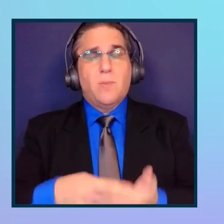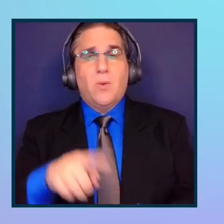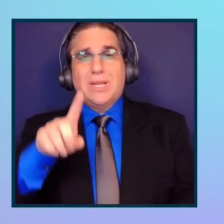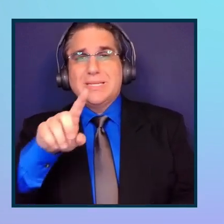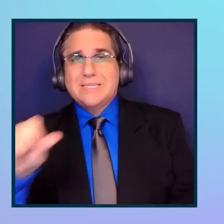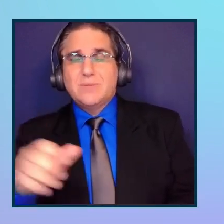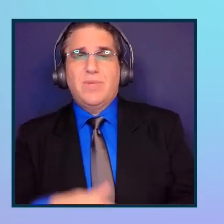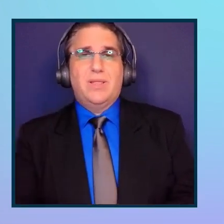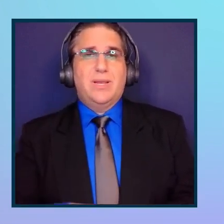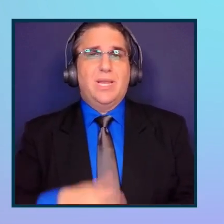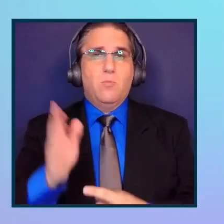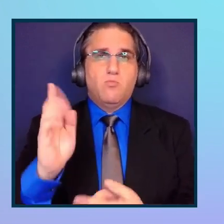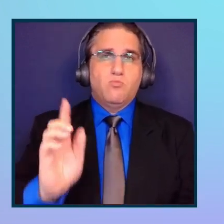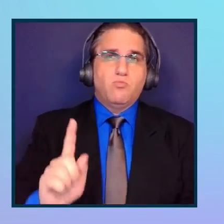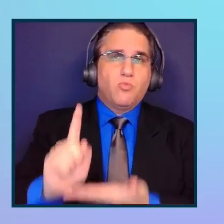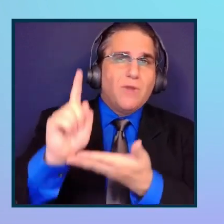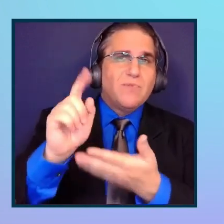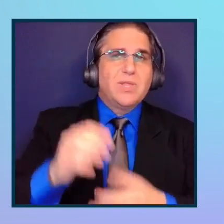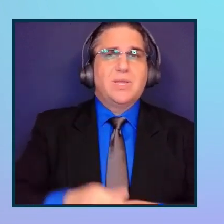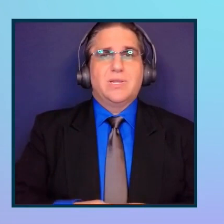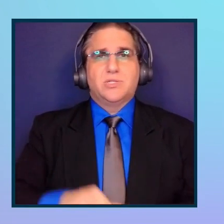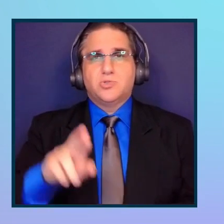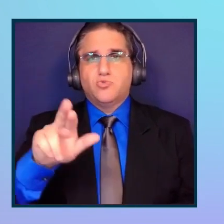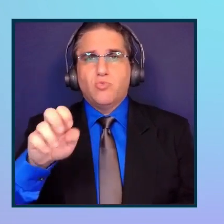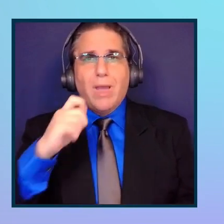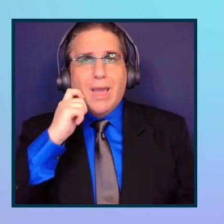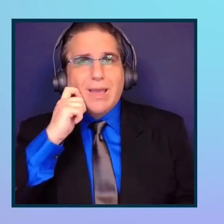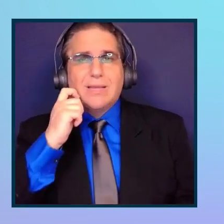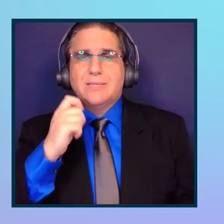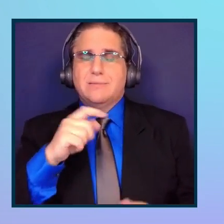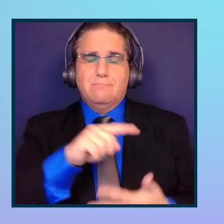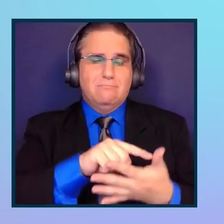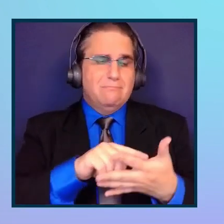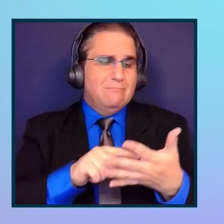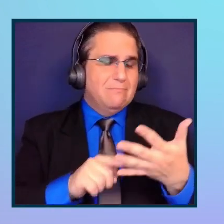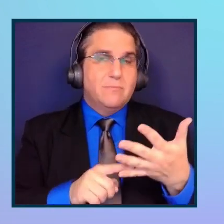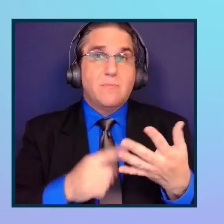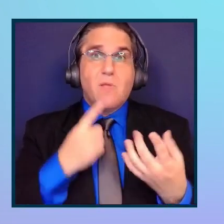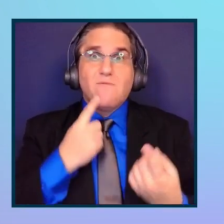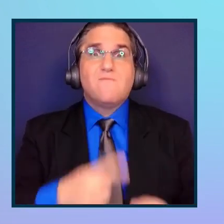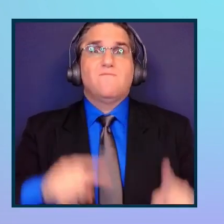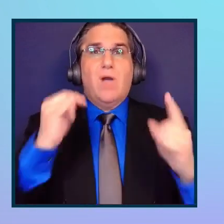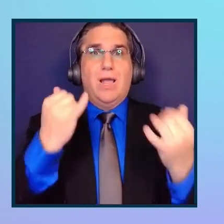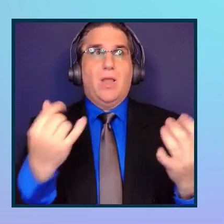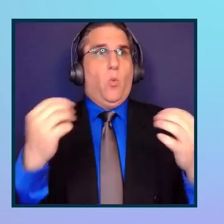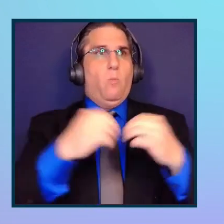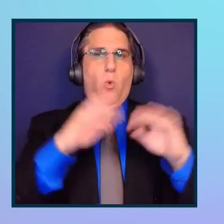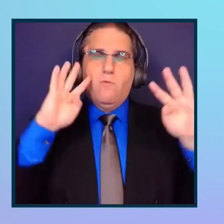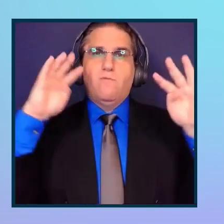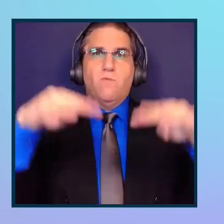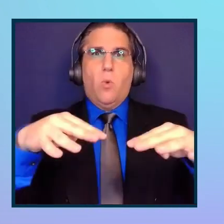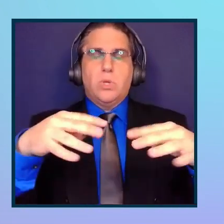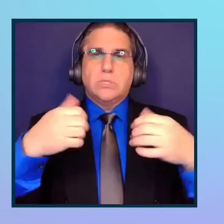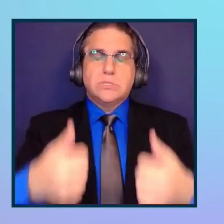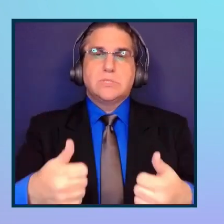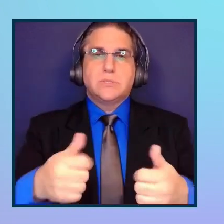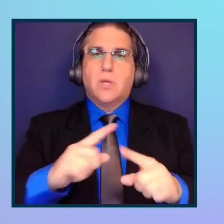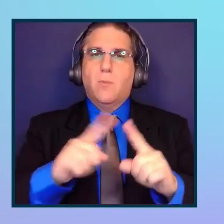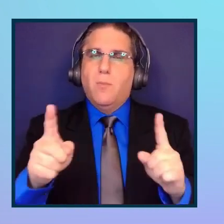or race or all the other things that we're busy finally, having a conversation about is what's the default?